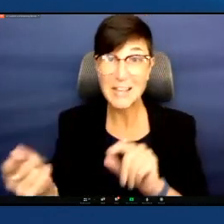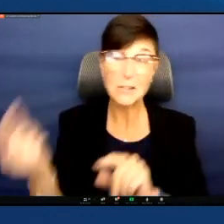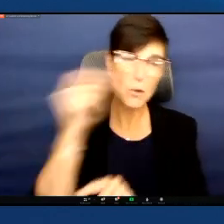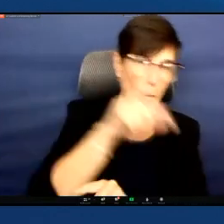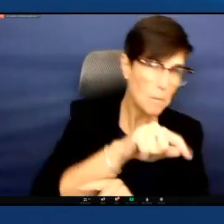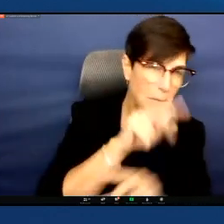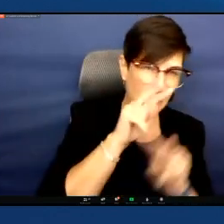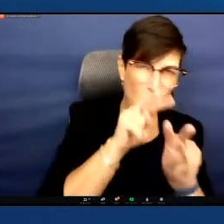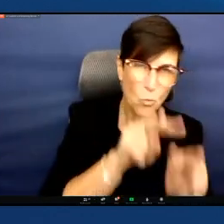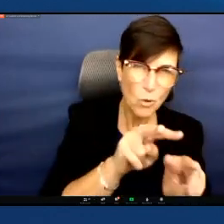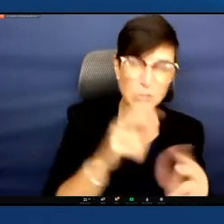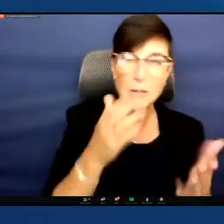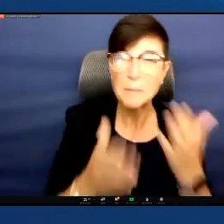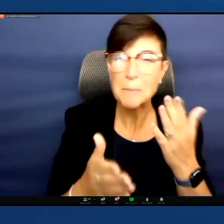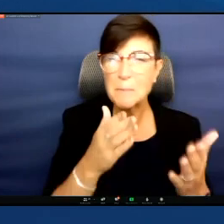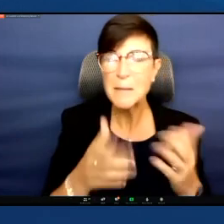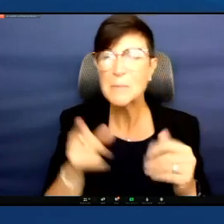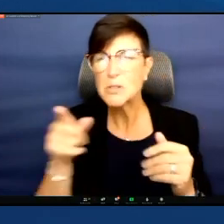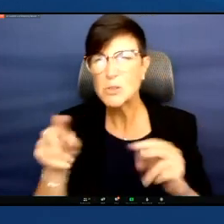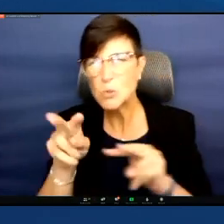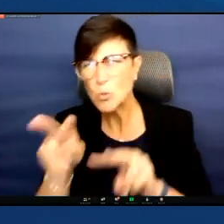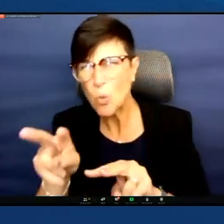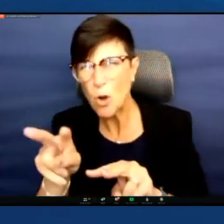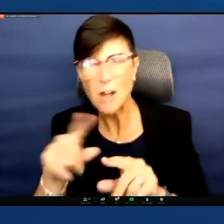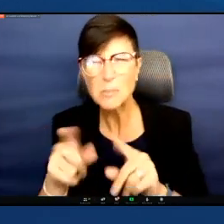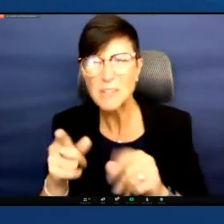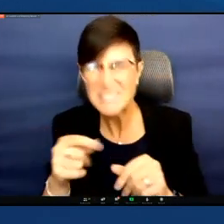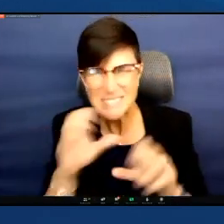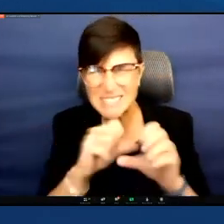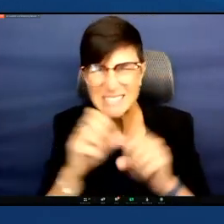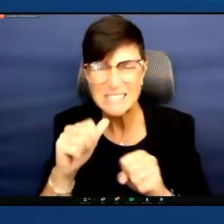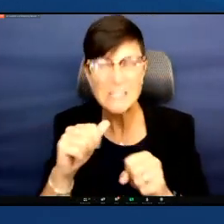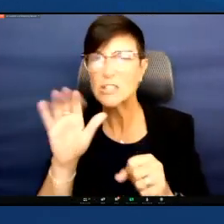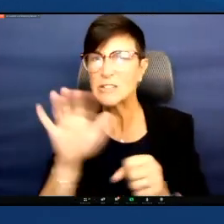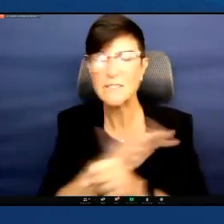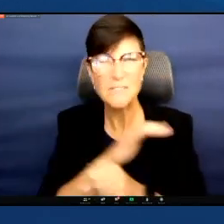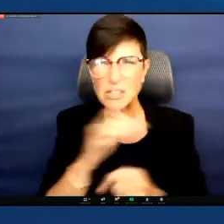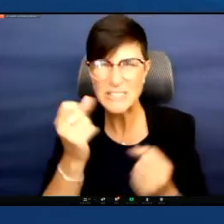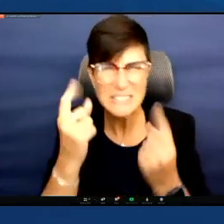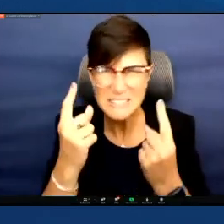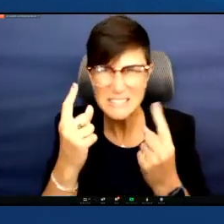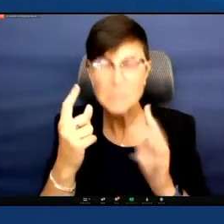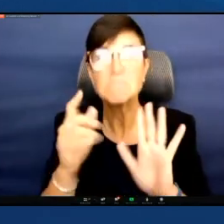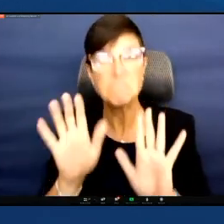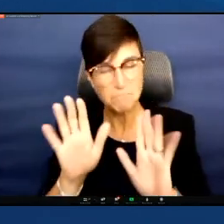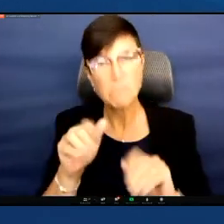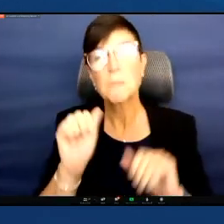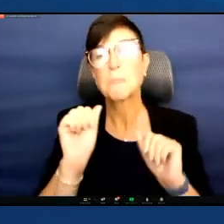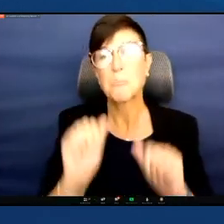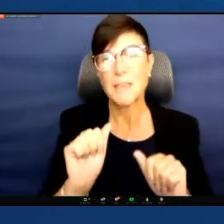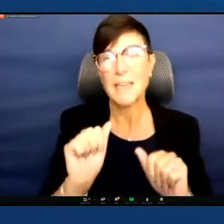you didn't have an opportunity to be fully engaged with, it'll be available on the county's YouTube page,